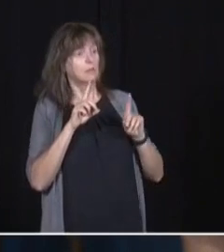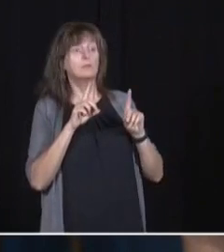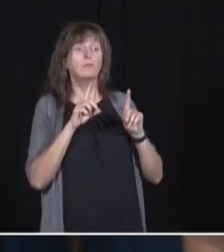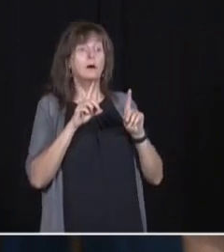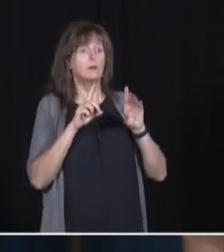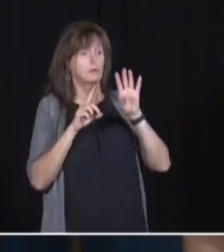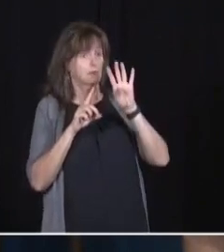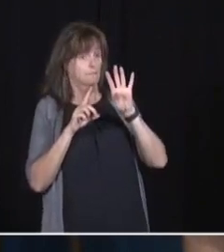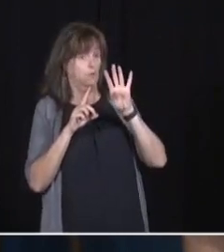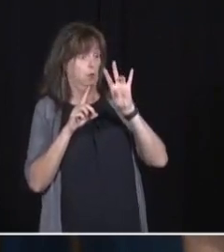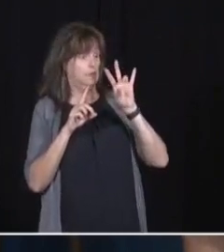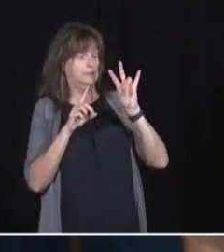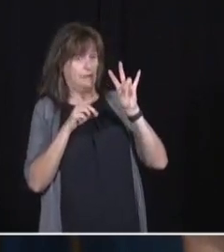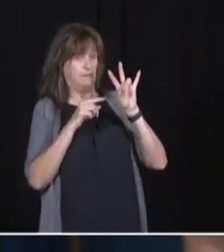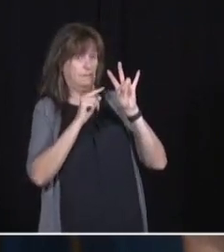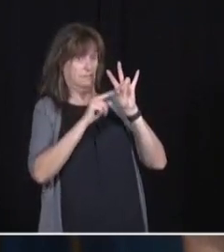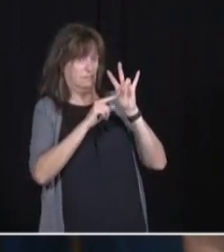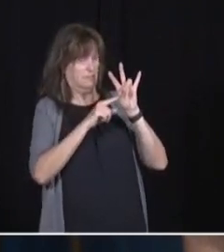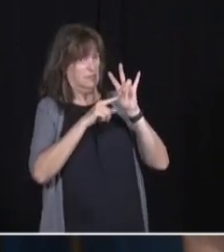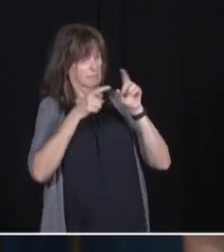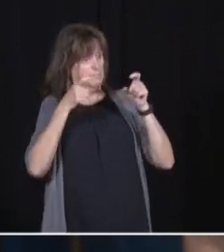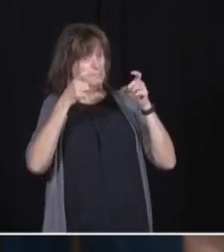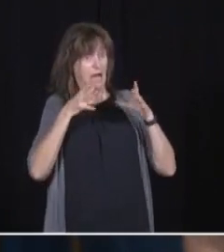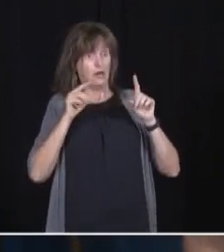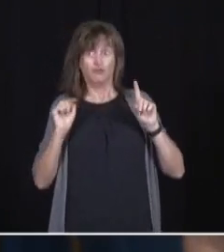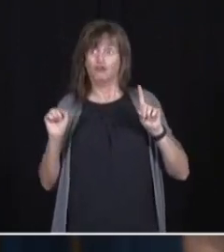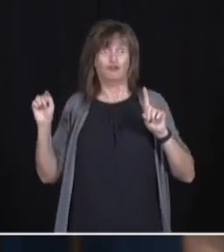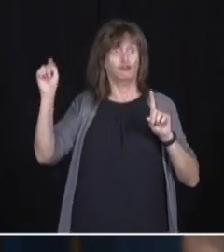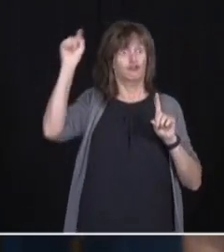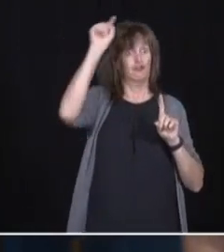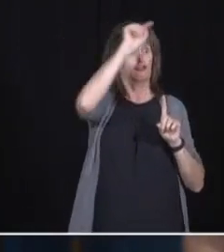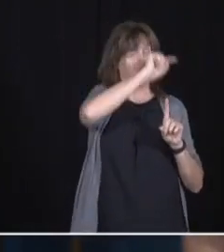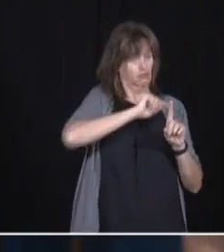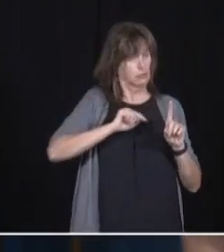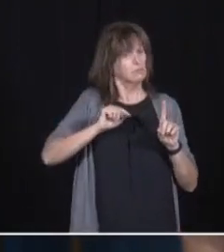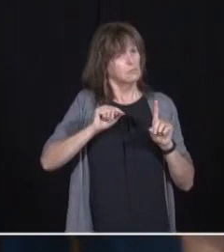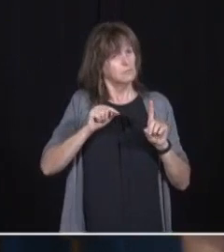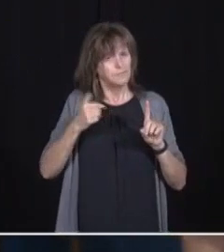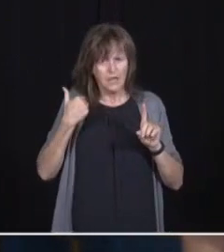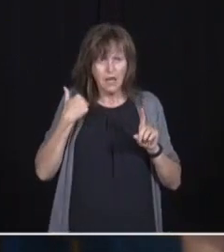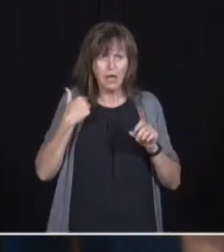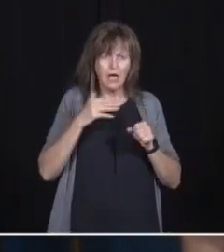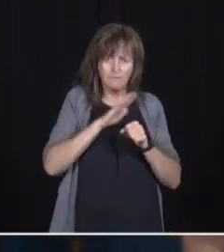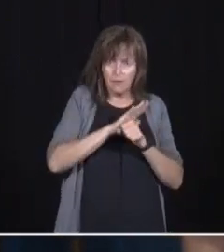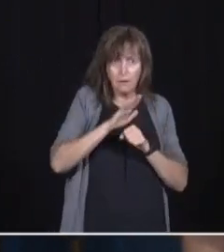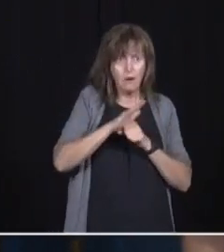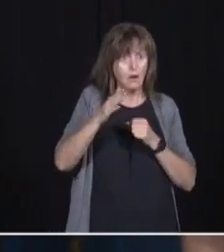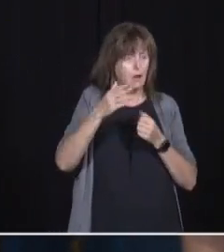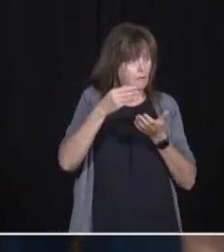Thanks for the question. I have certainly had a number of conversations with minister Lecce about ensuring that the 47